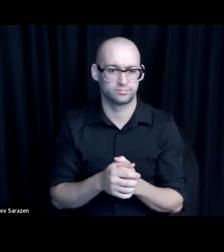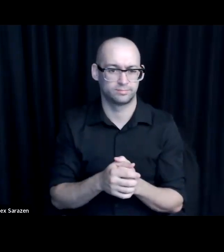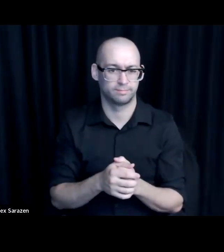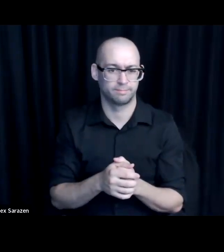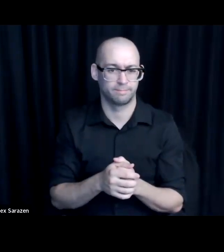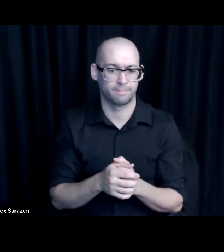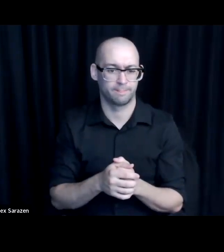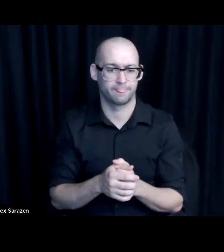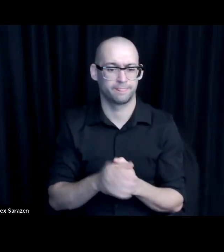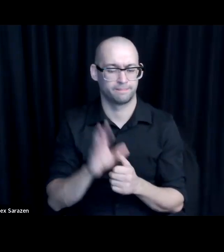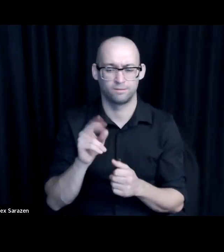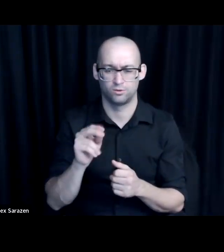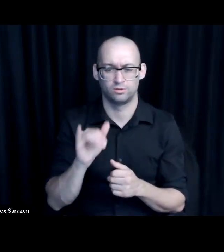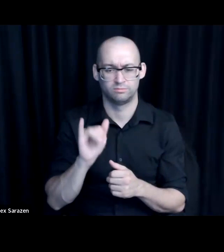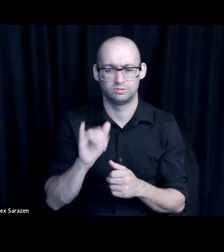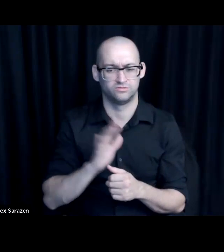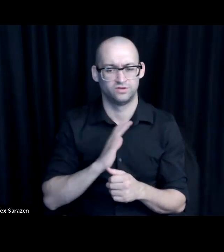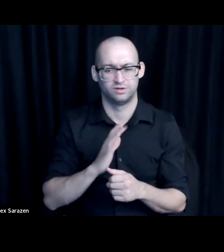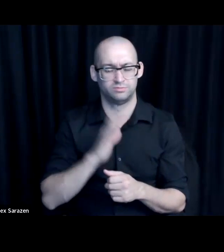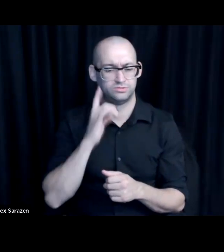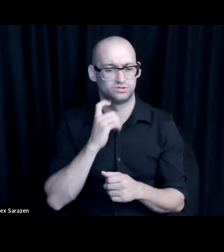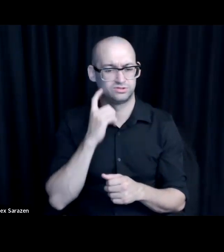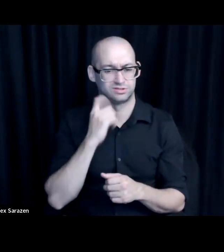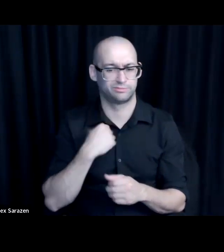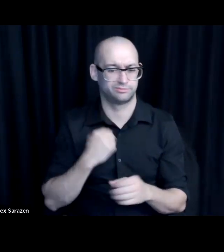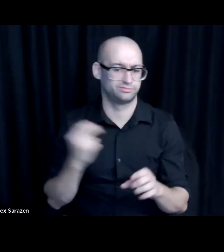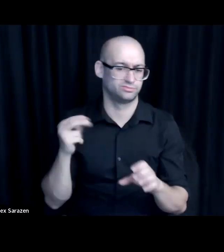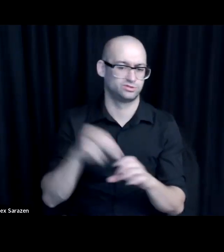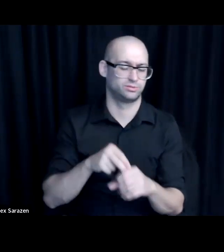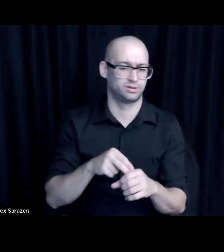Oh, no, that's that's great. I mean, it's just I'm jumping in. I'm I'm also an archeologist for